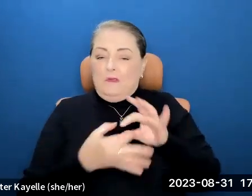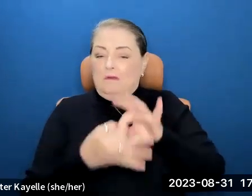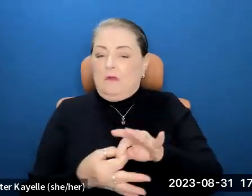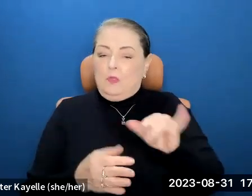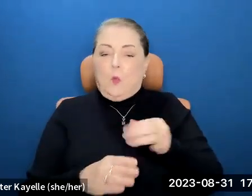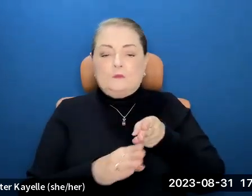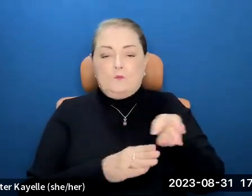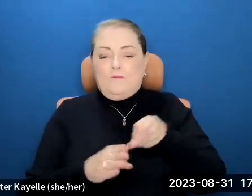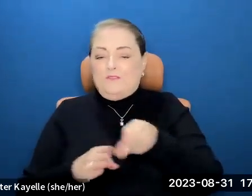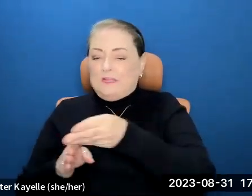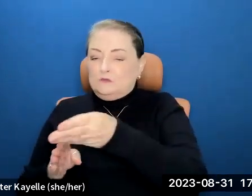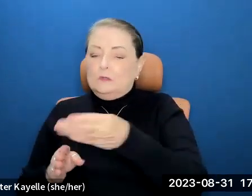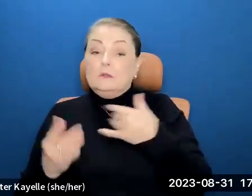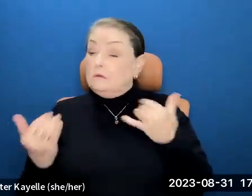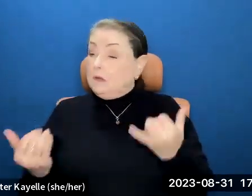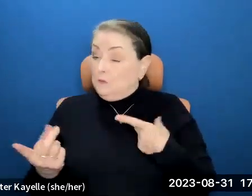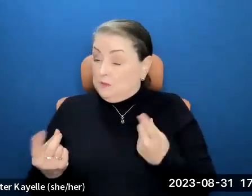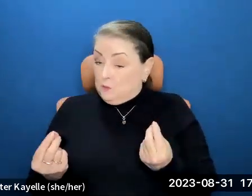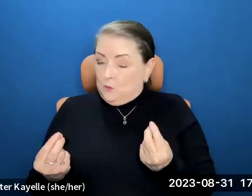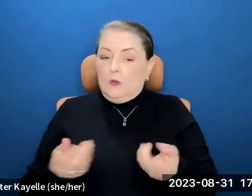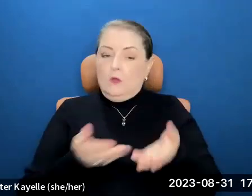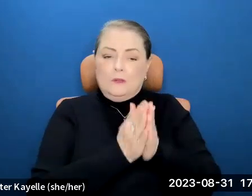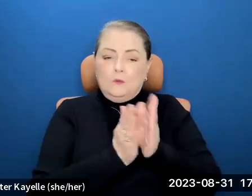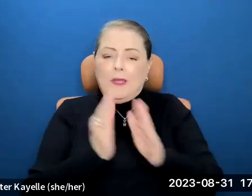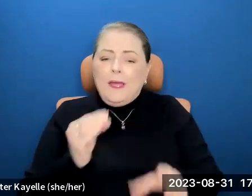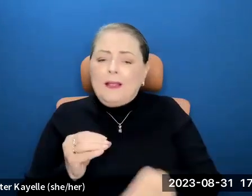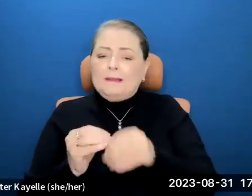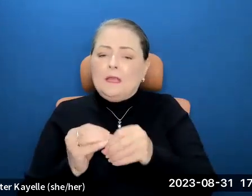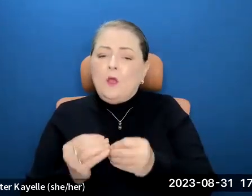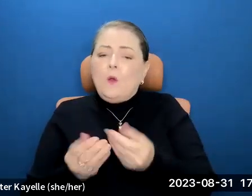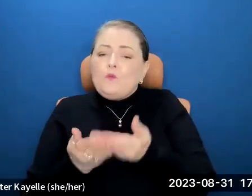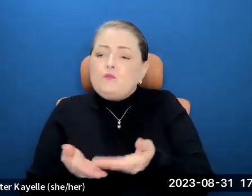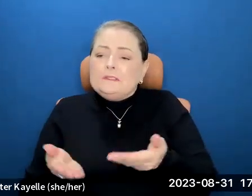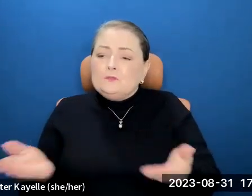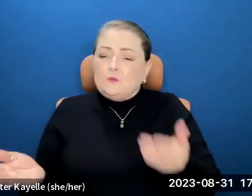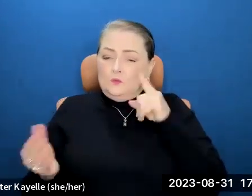so we are requesting additional resources to support these professions be added to heal law